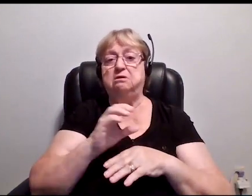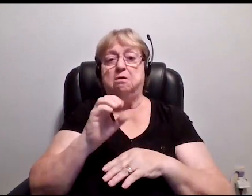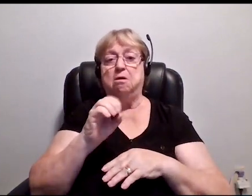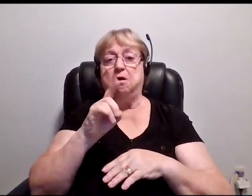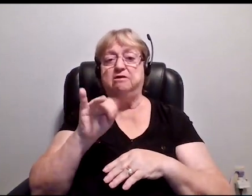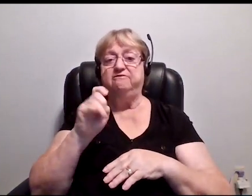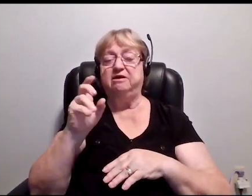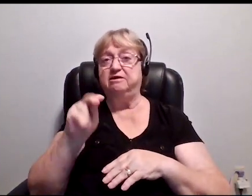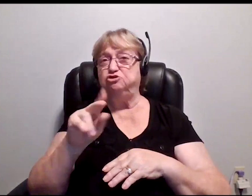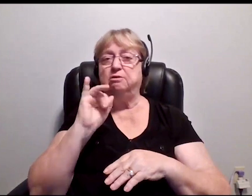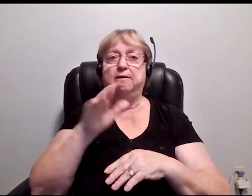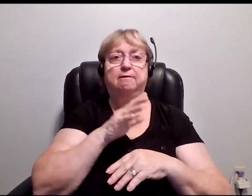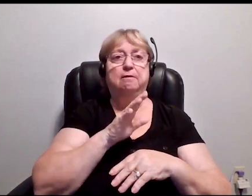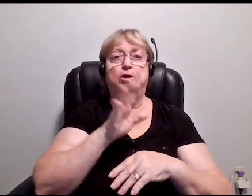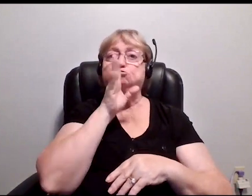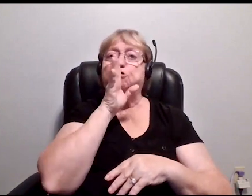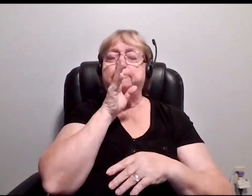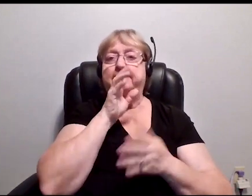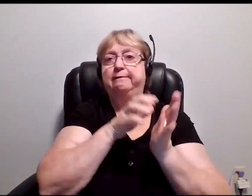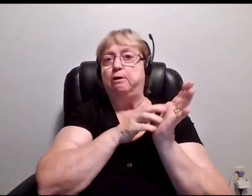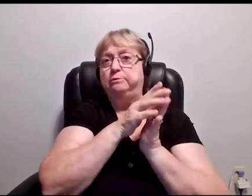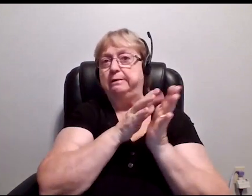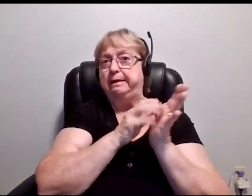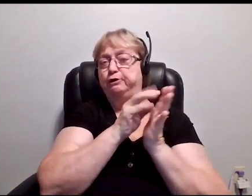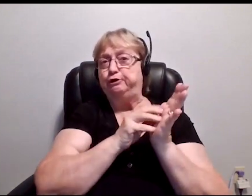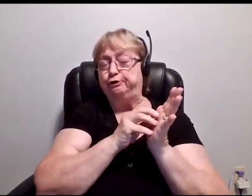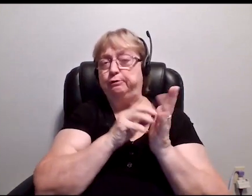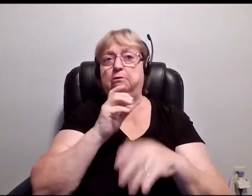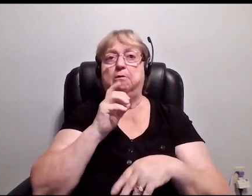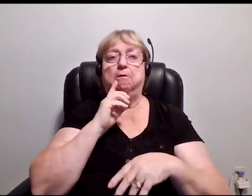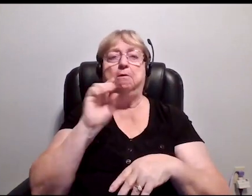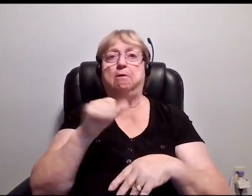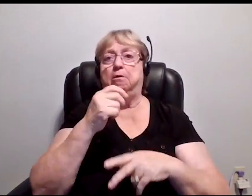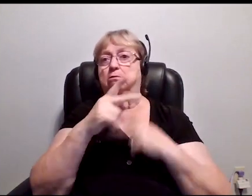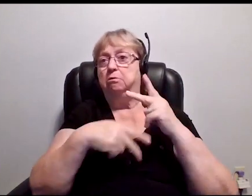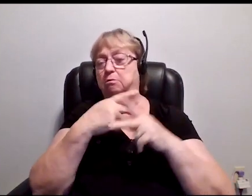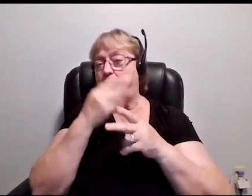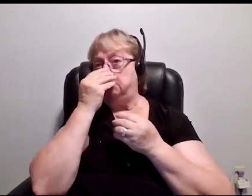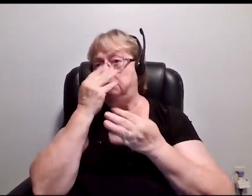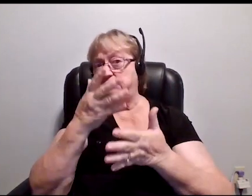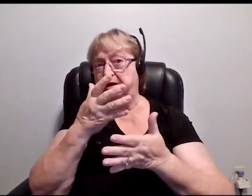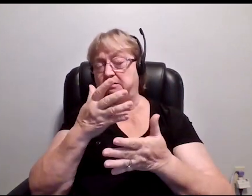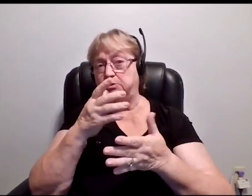Things like a talking calculator or other kinds of data acquisition tools that can be read aloud